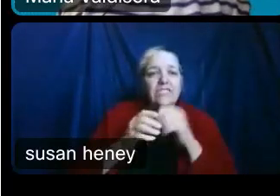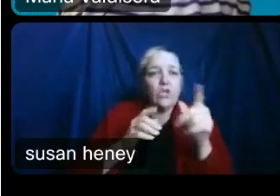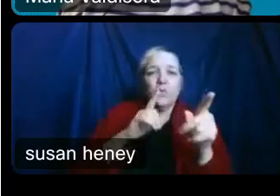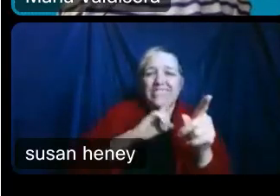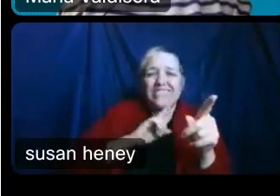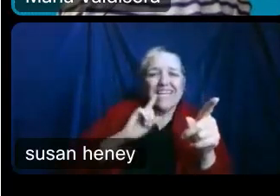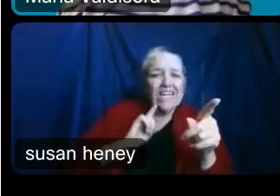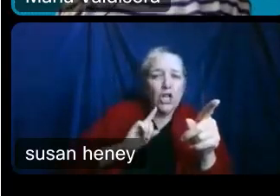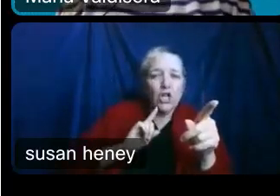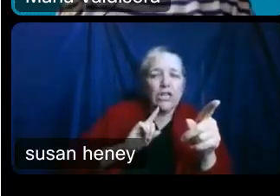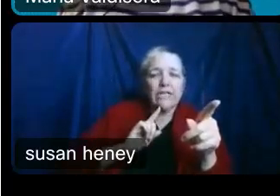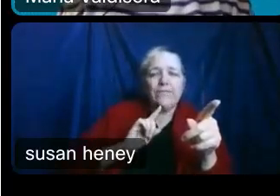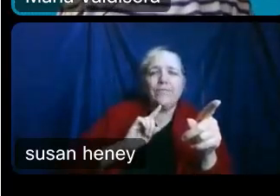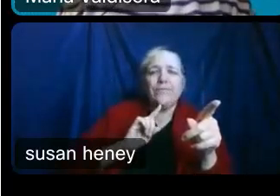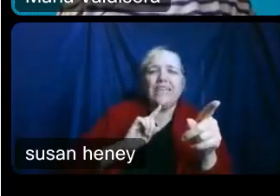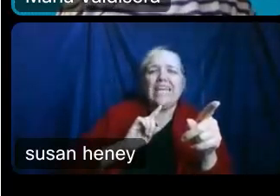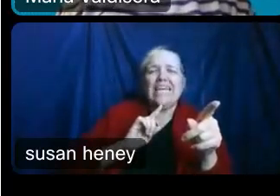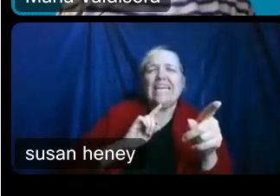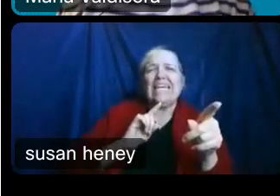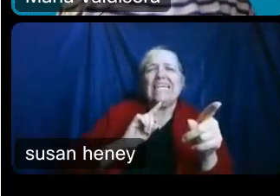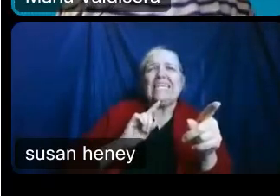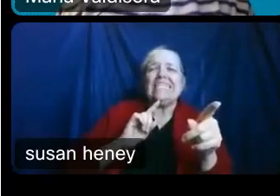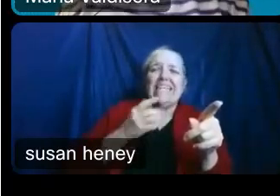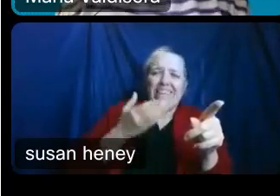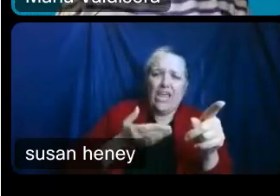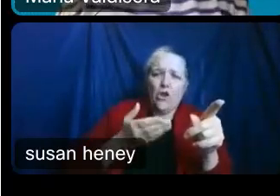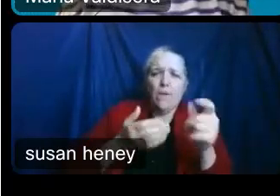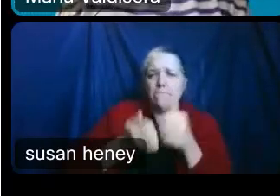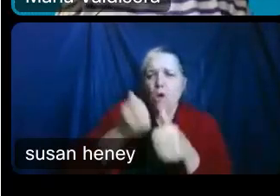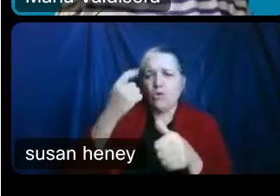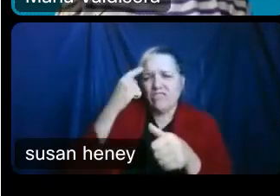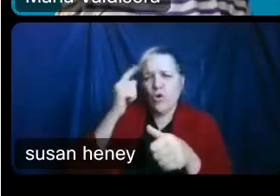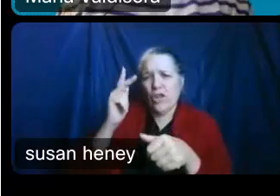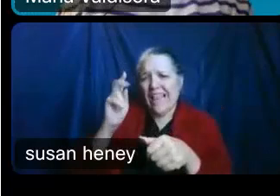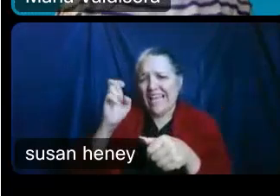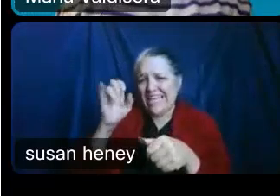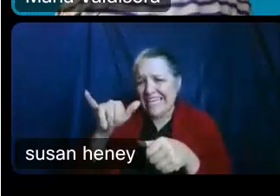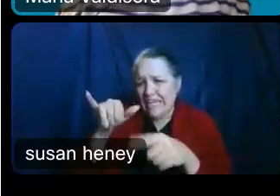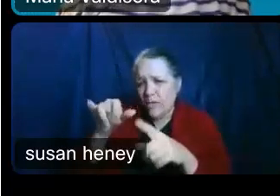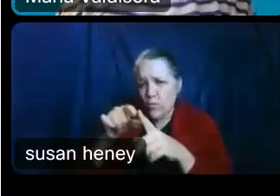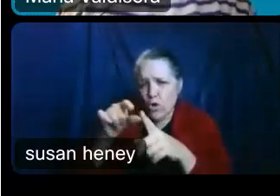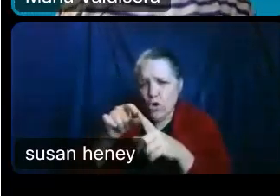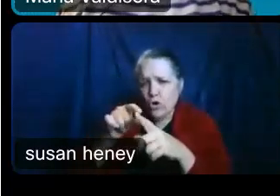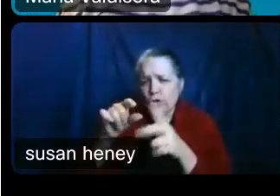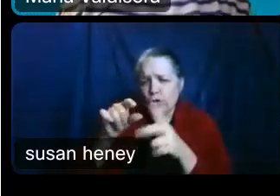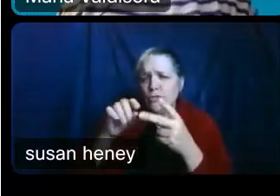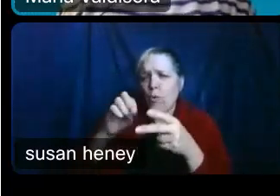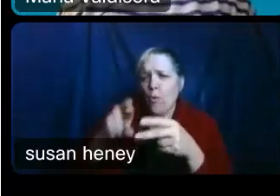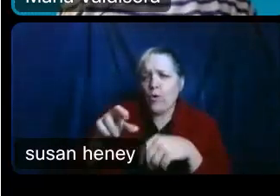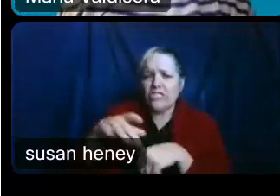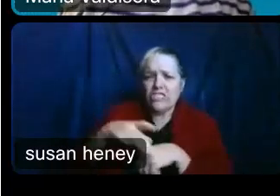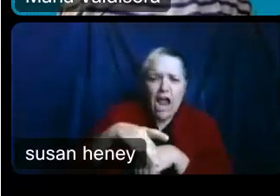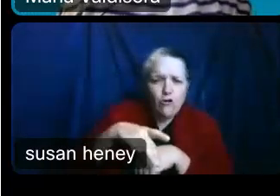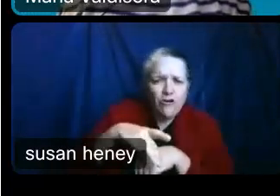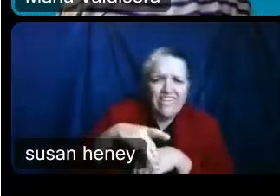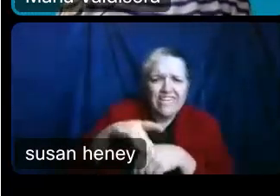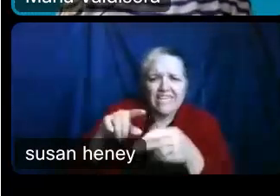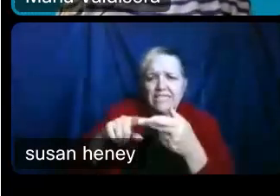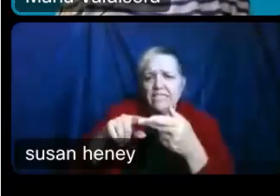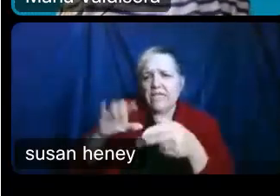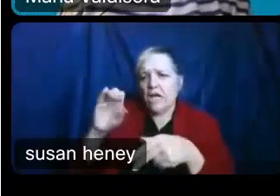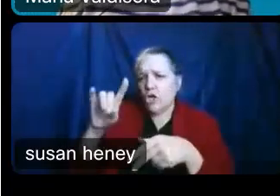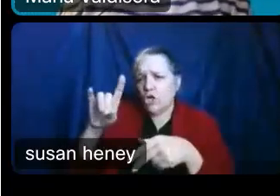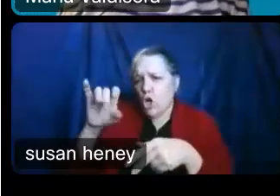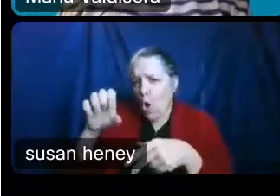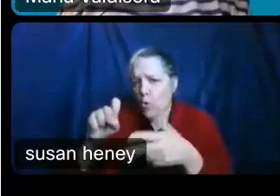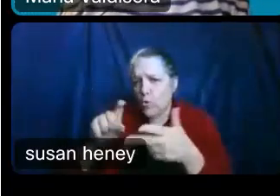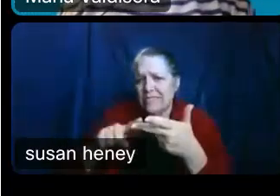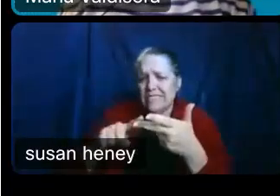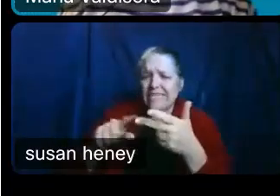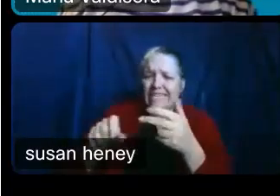for keywords and codes. You know, specific geographies, topics, years if you happen to